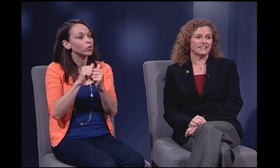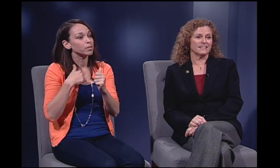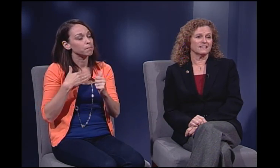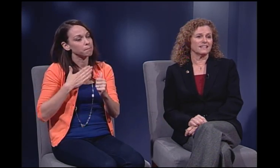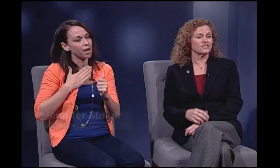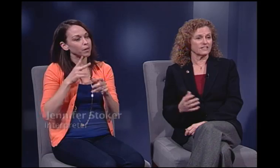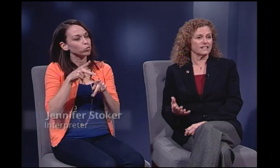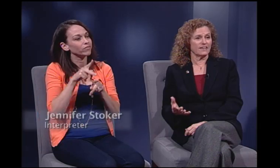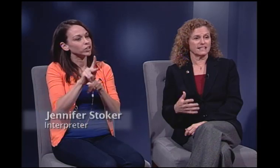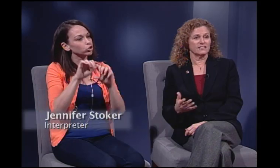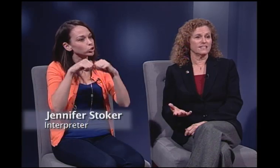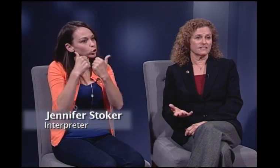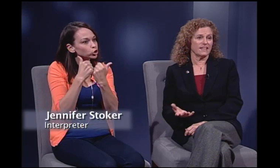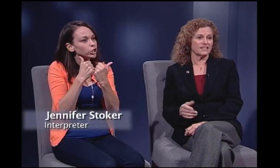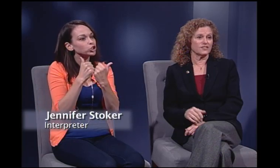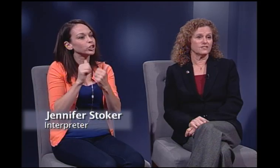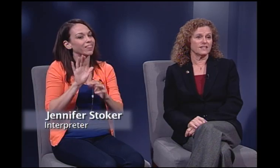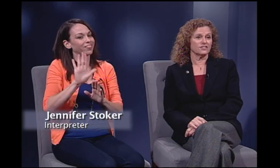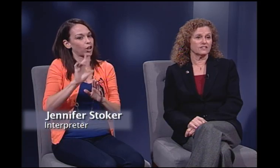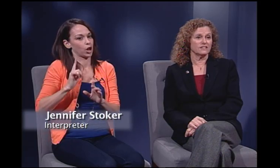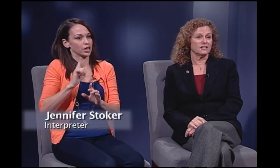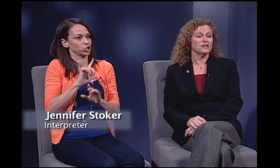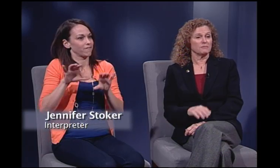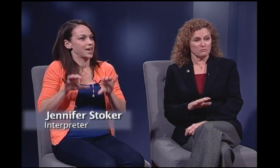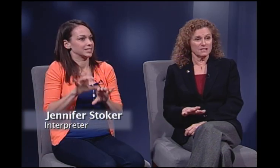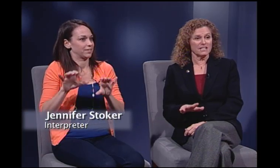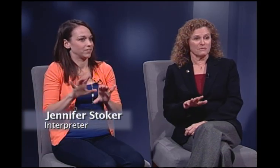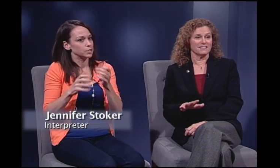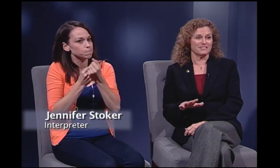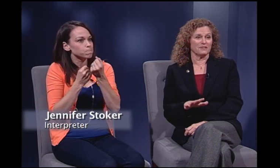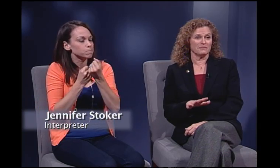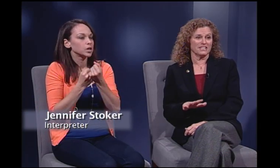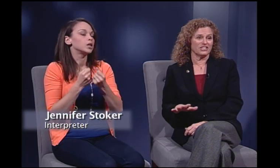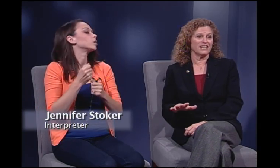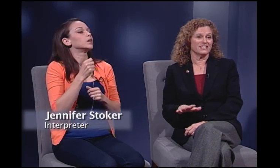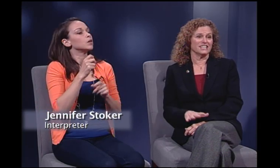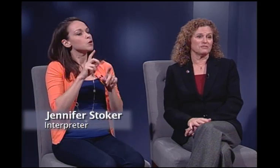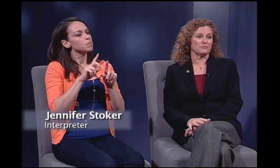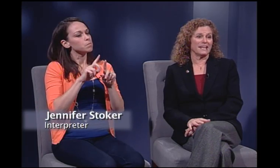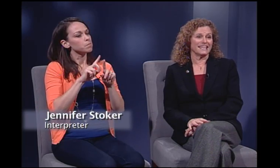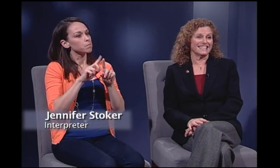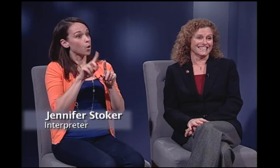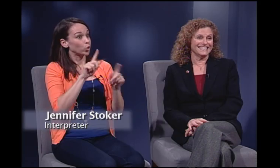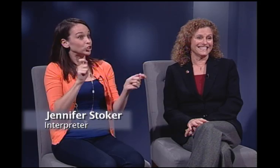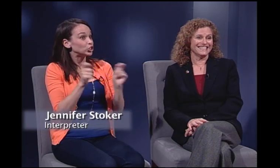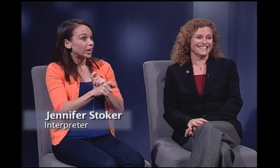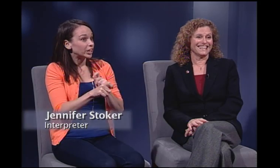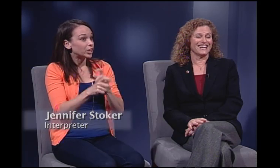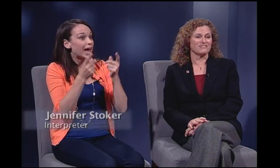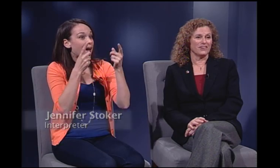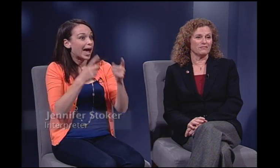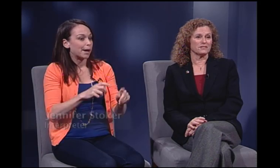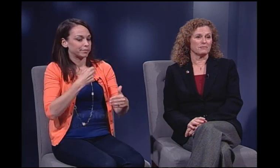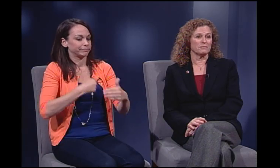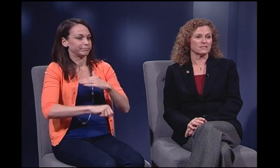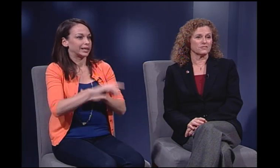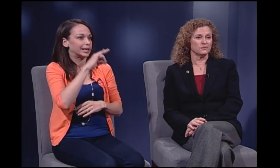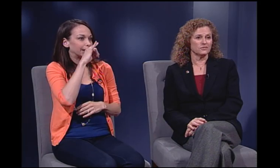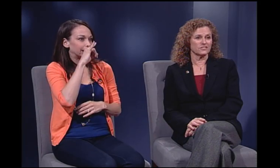and the legislative activities of that association. But really, what really changed things was when I had kids and I got involved with the public schools